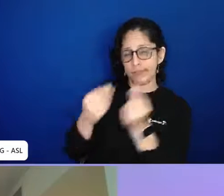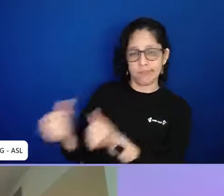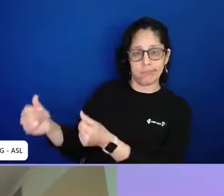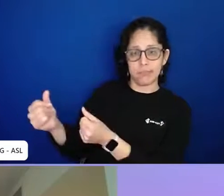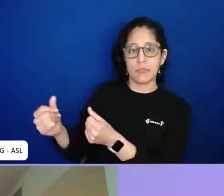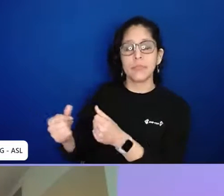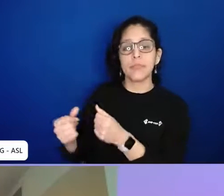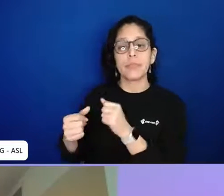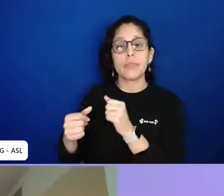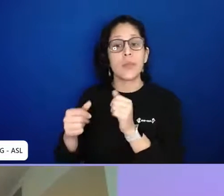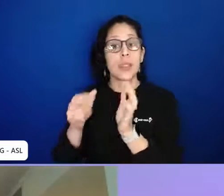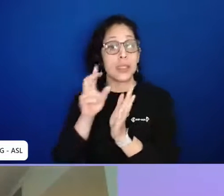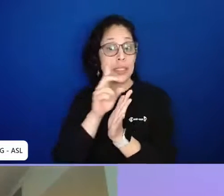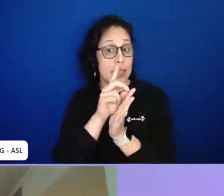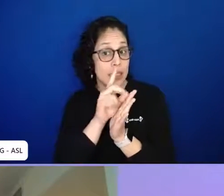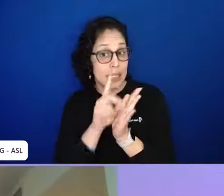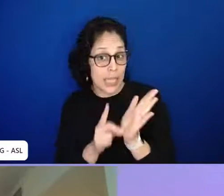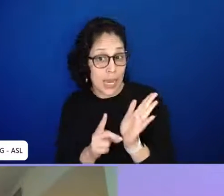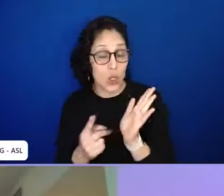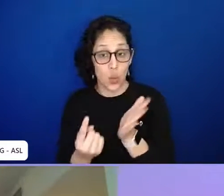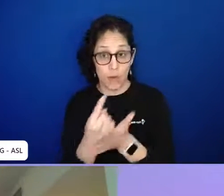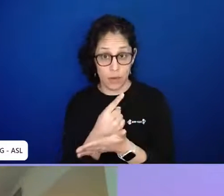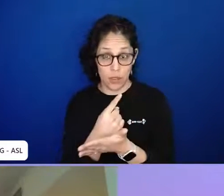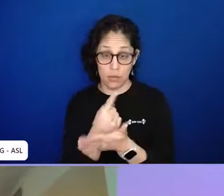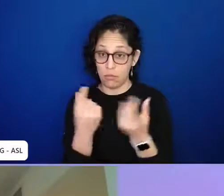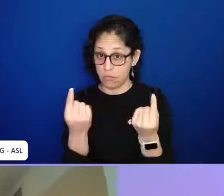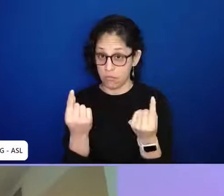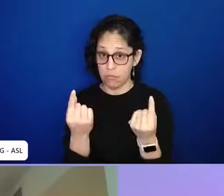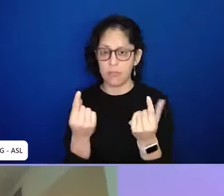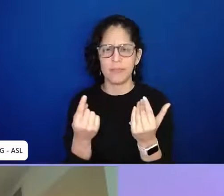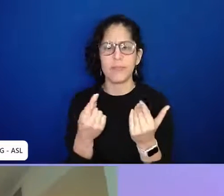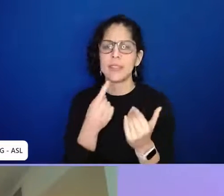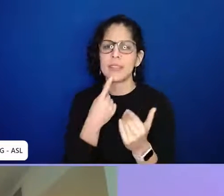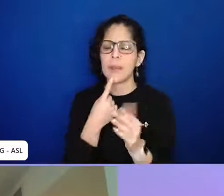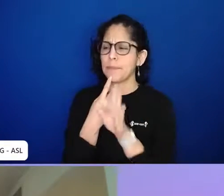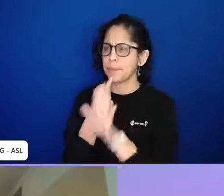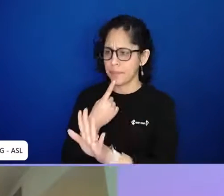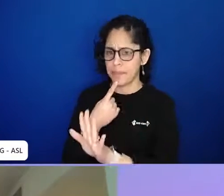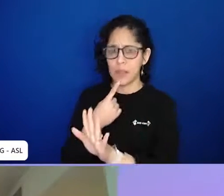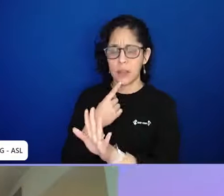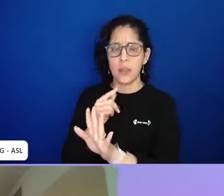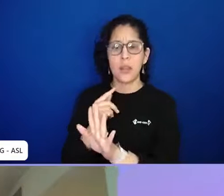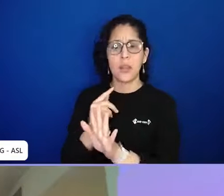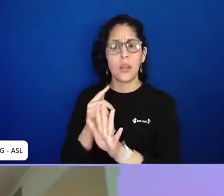to design them so that it is easy, fast, and efficient. So